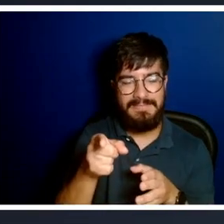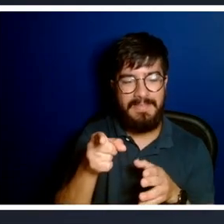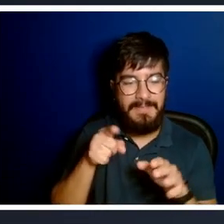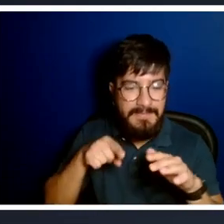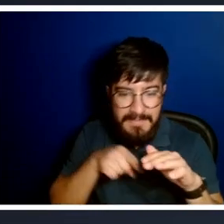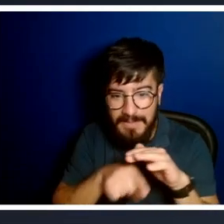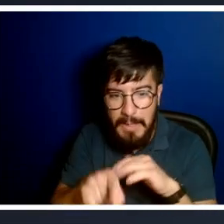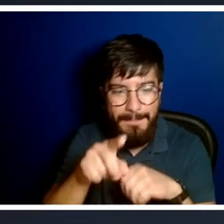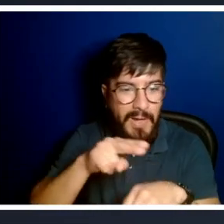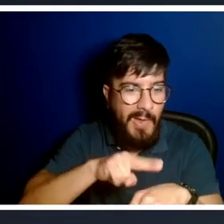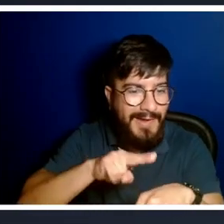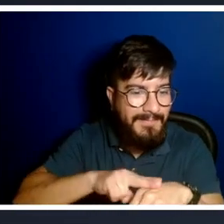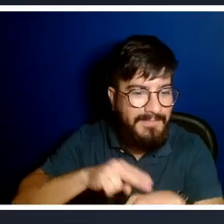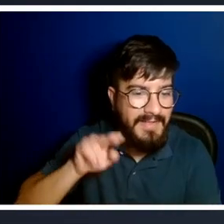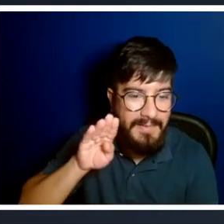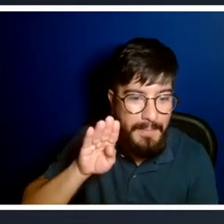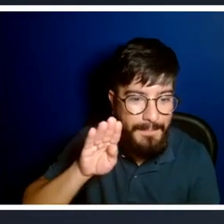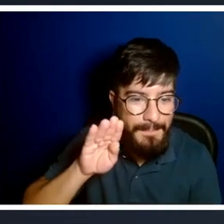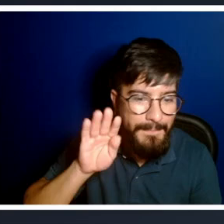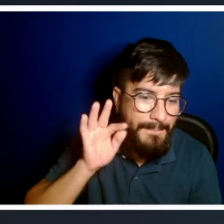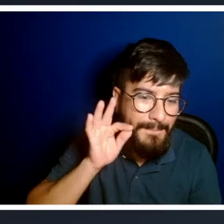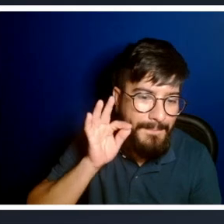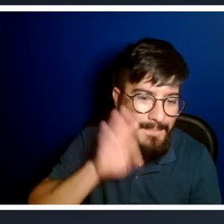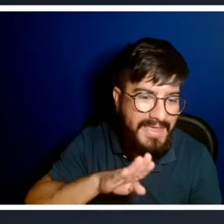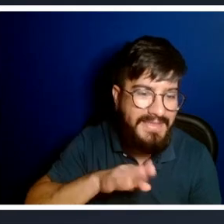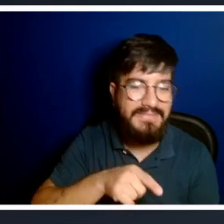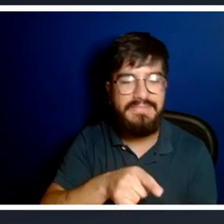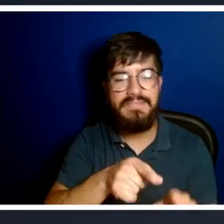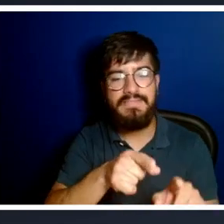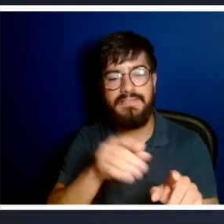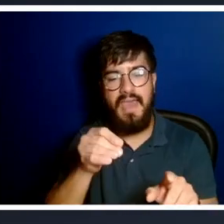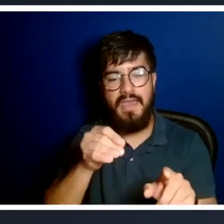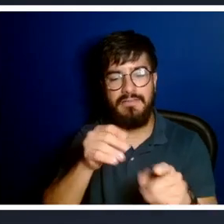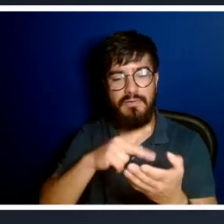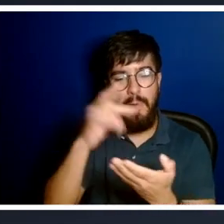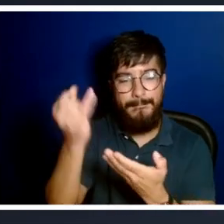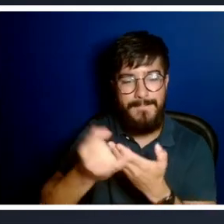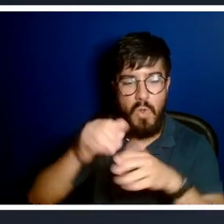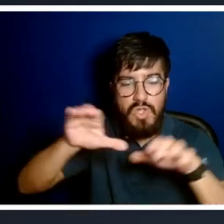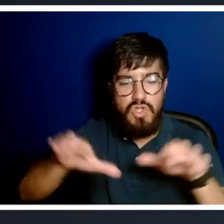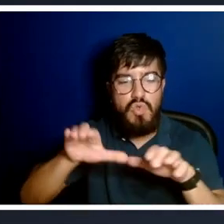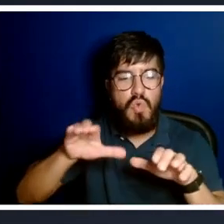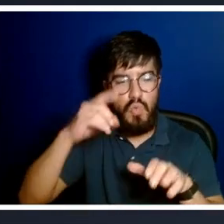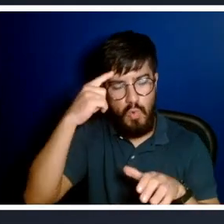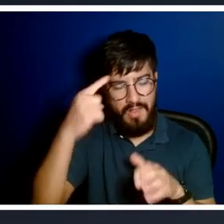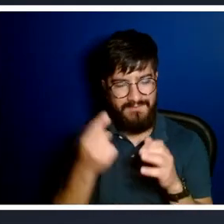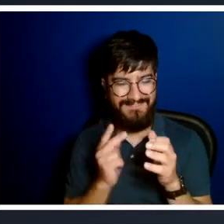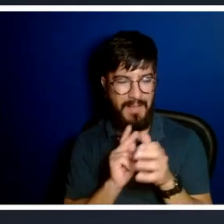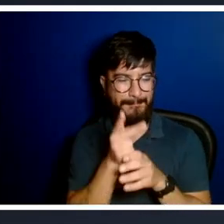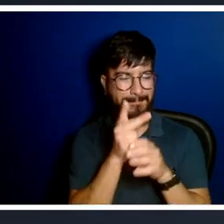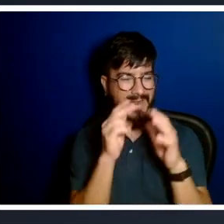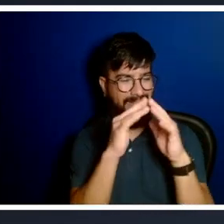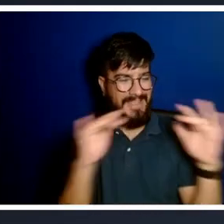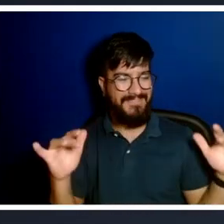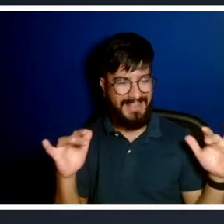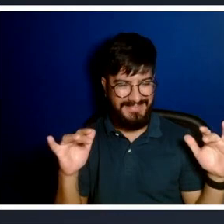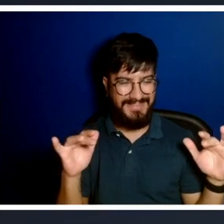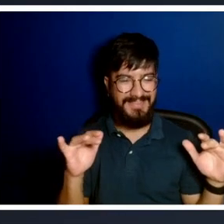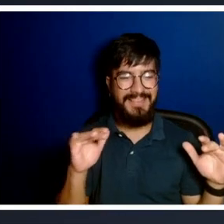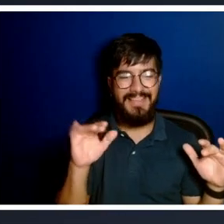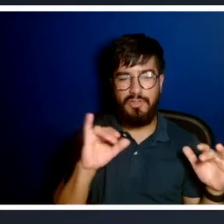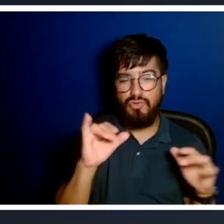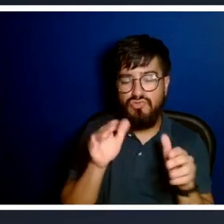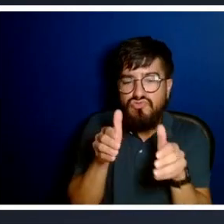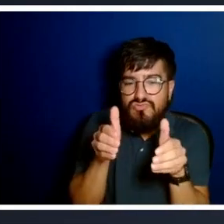quadrats to look at plant diversity in different micro habitats, and who are doing photographs of